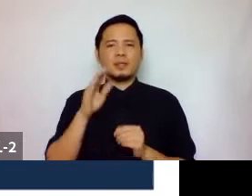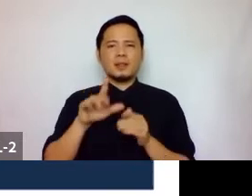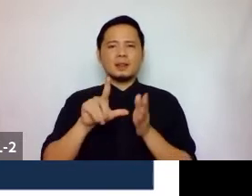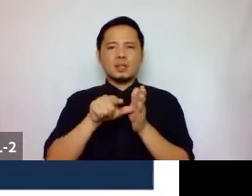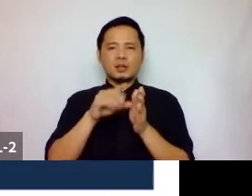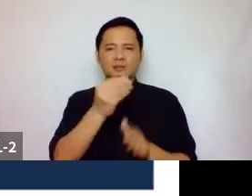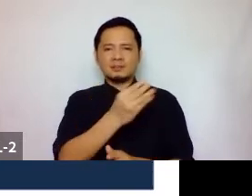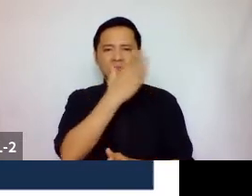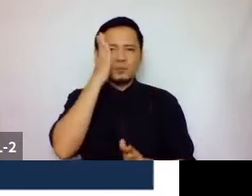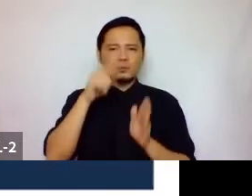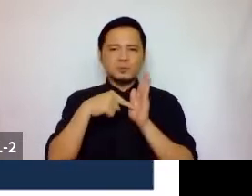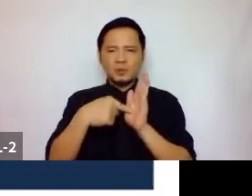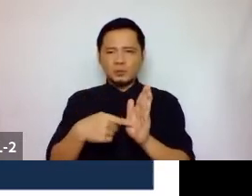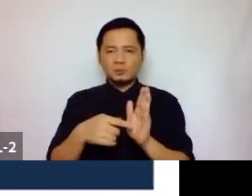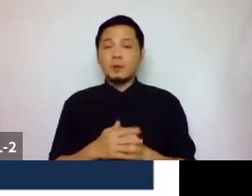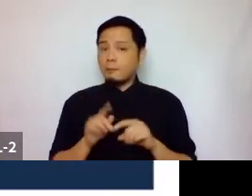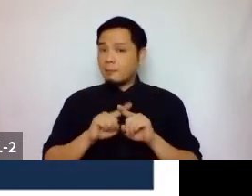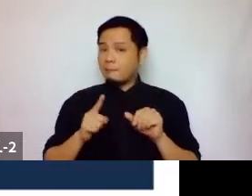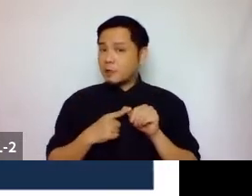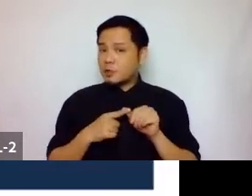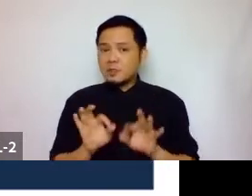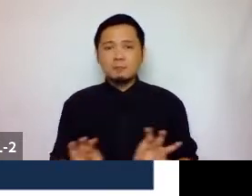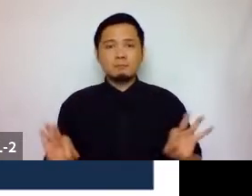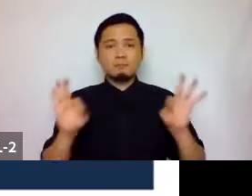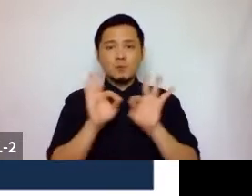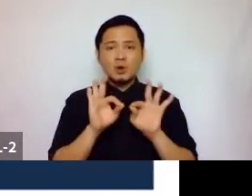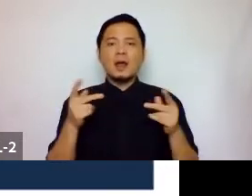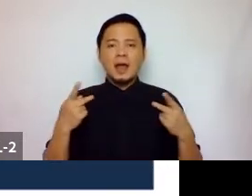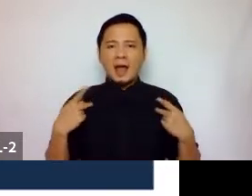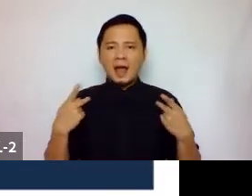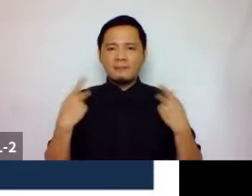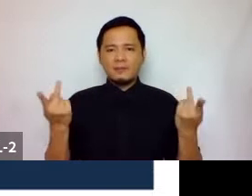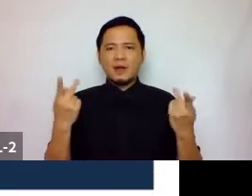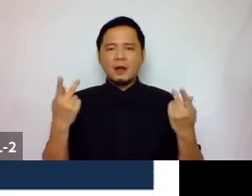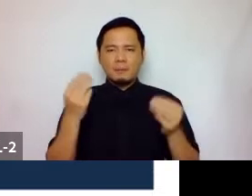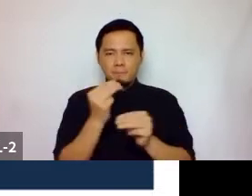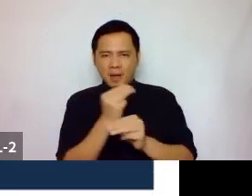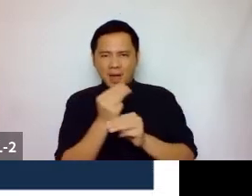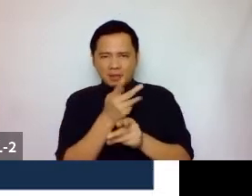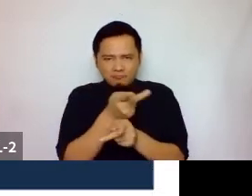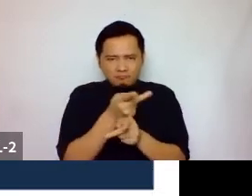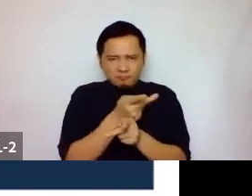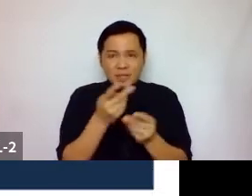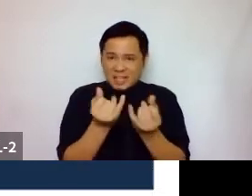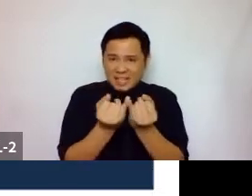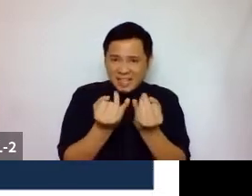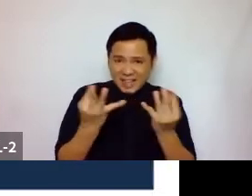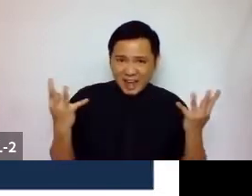But it’s important that we already have a formula to know how many should be vaccinated to achieve herd immunity.